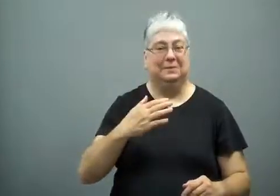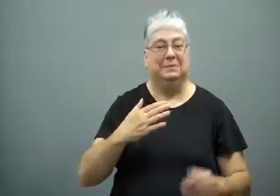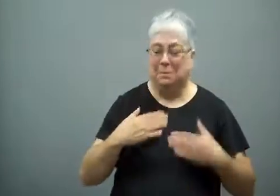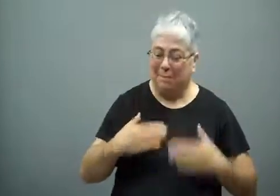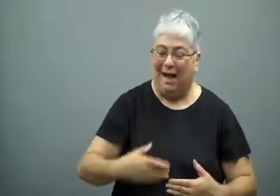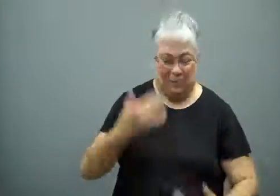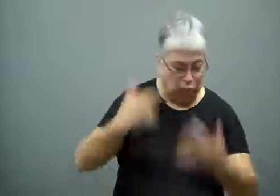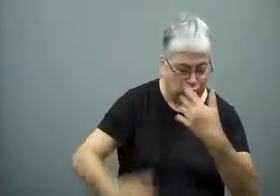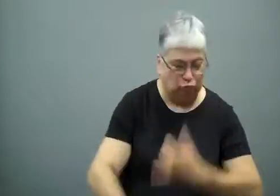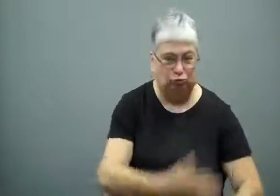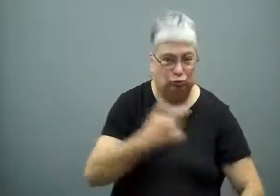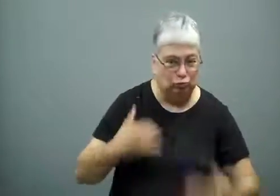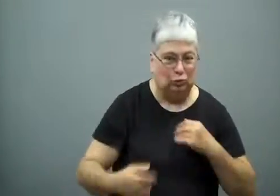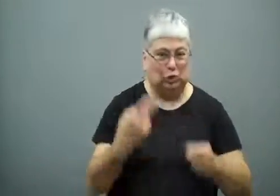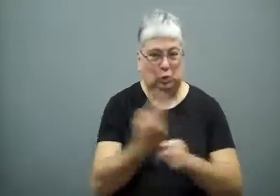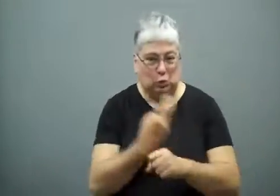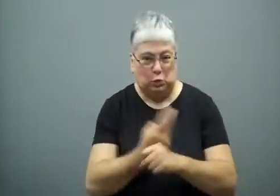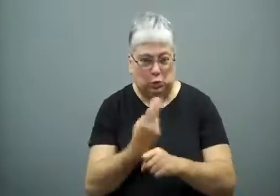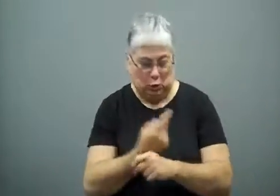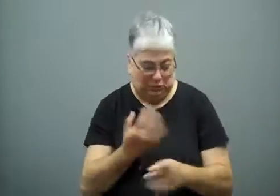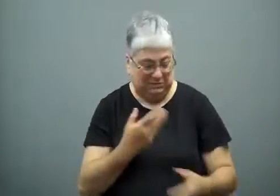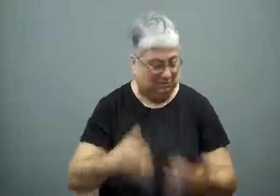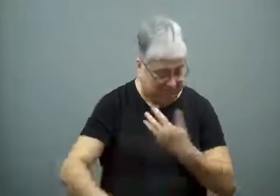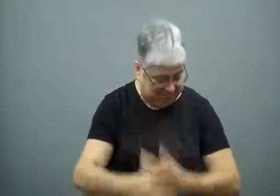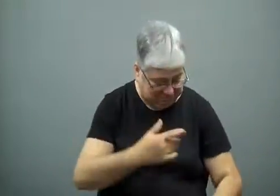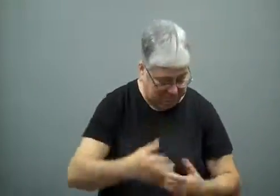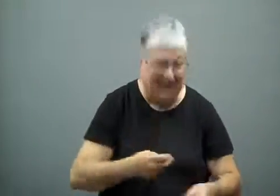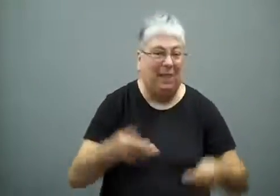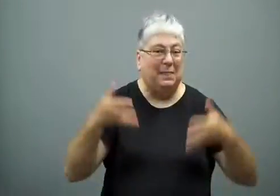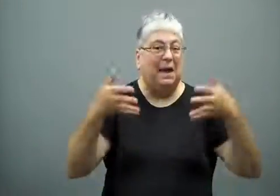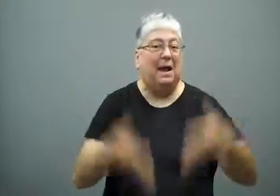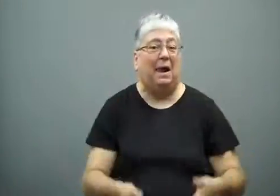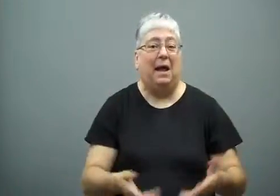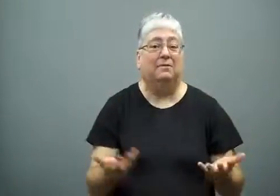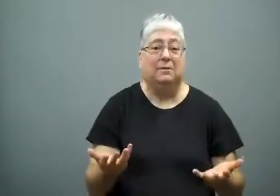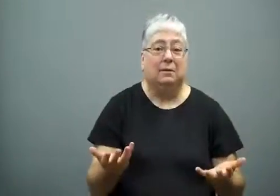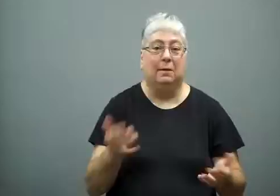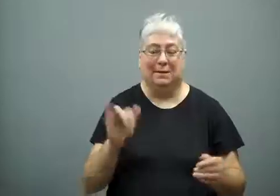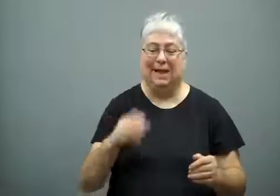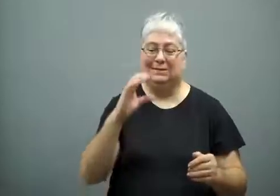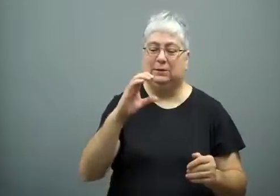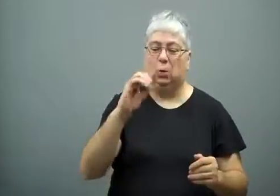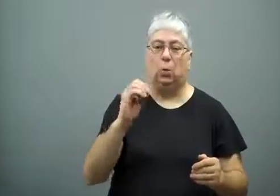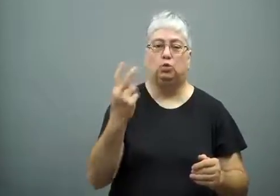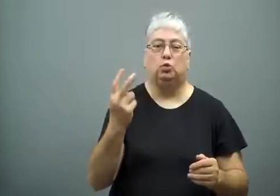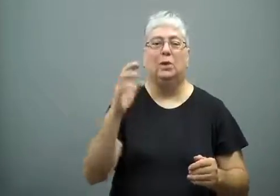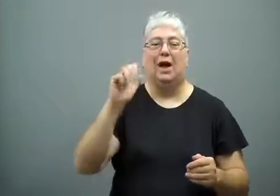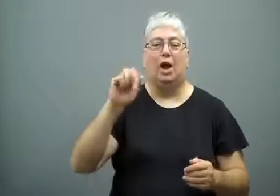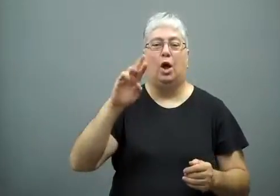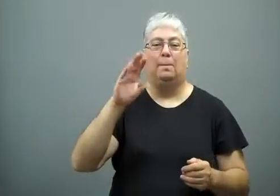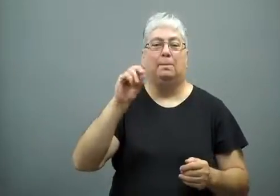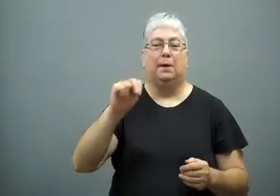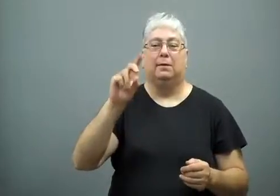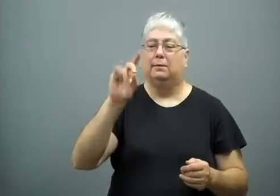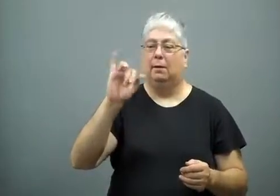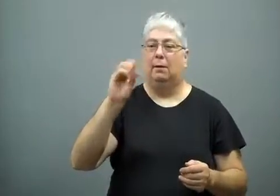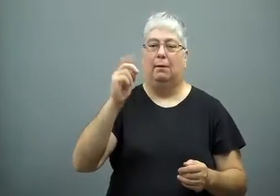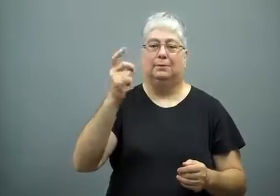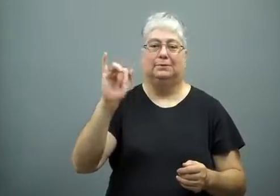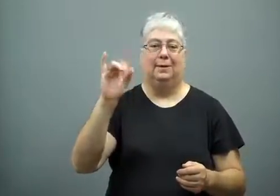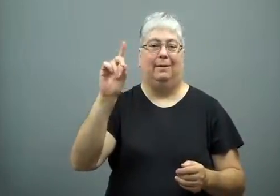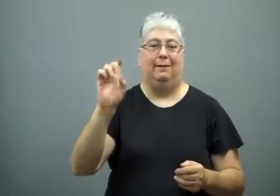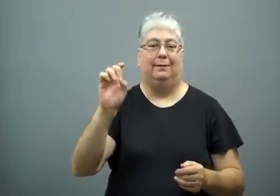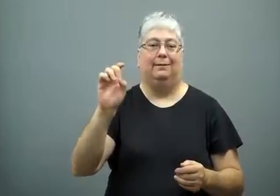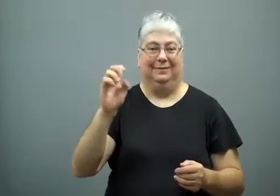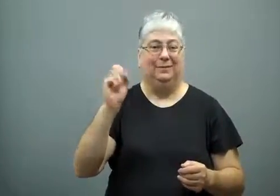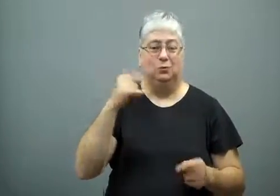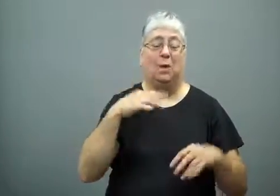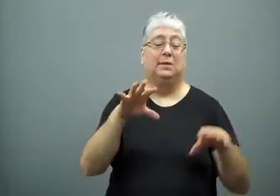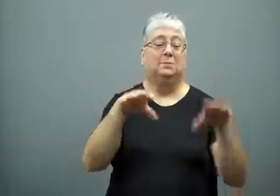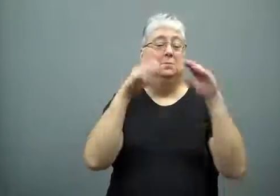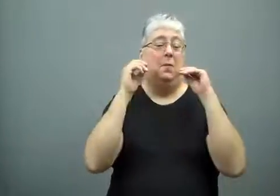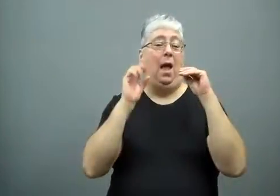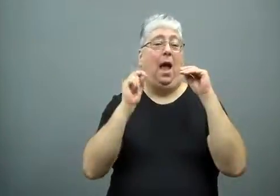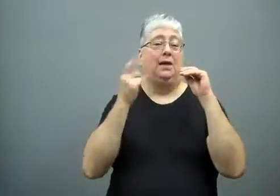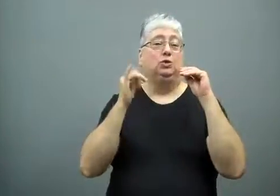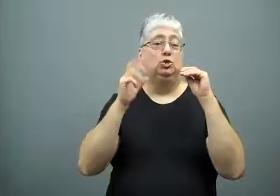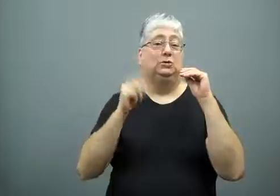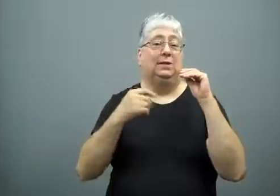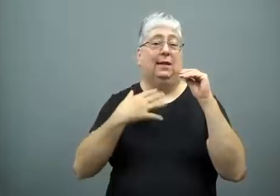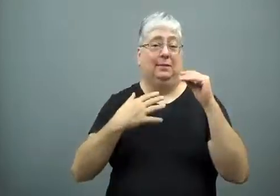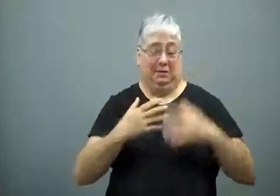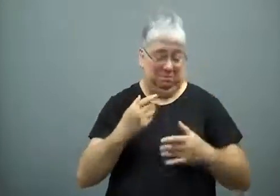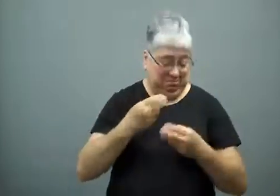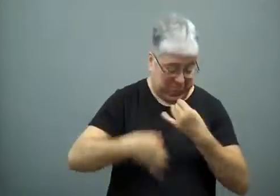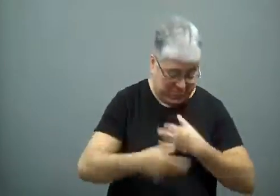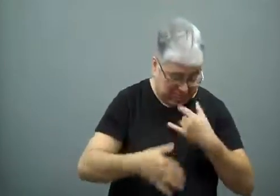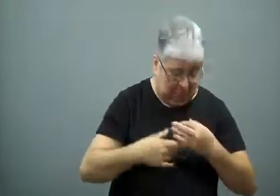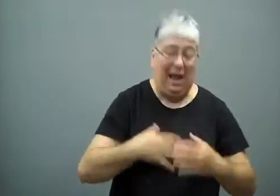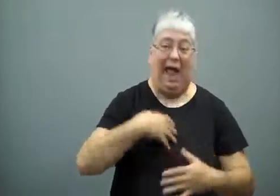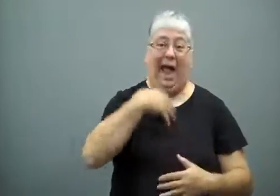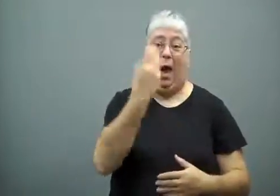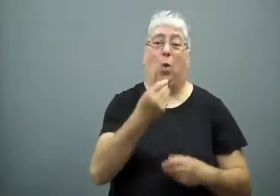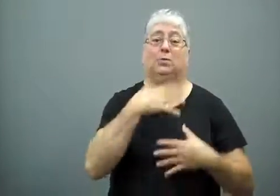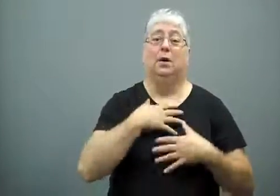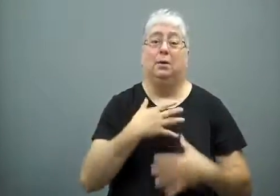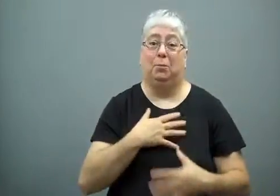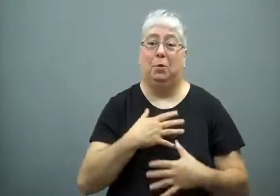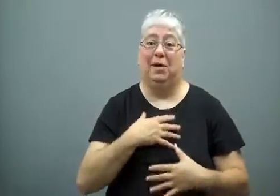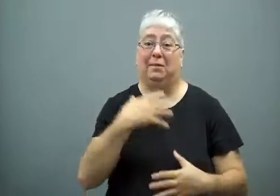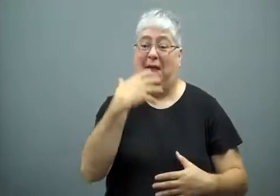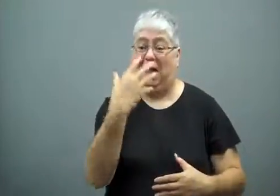The body metabolizes it, and what's left is carbon dioxide, or CO2.